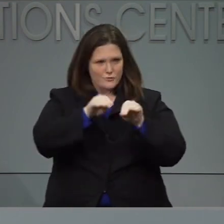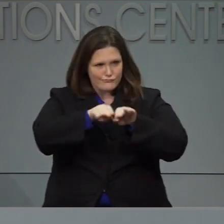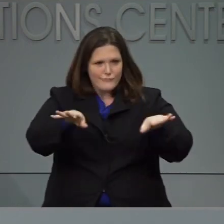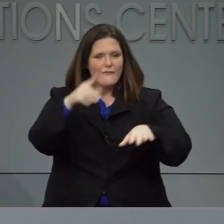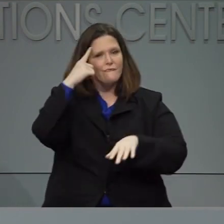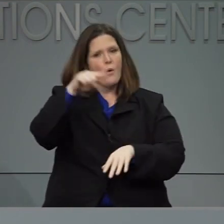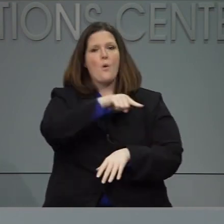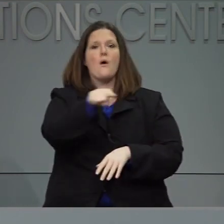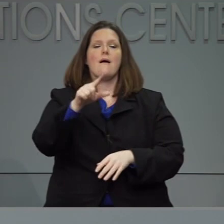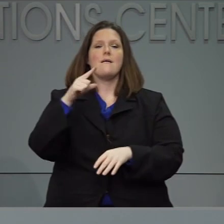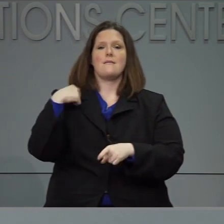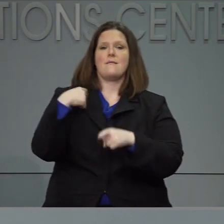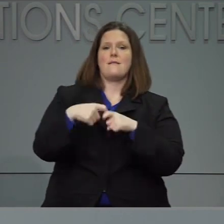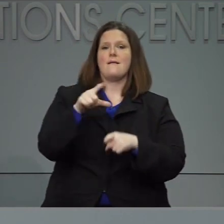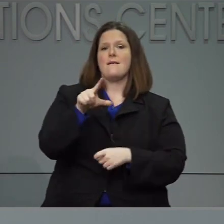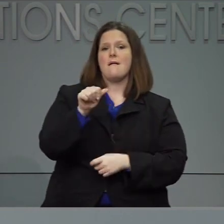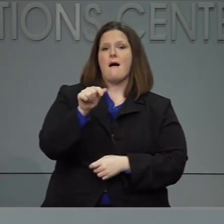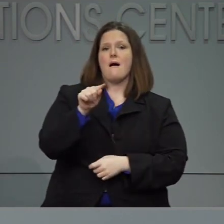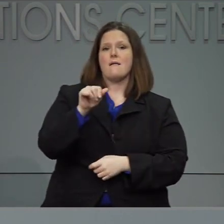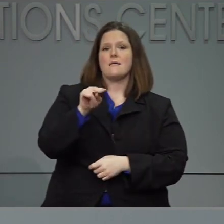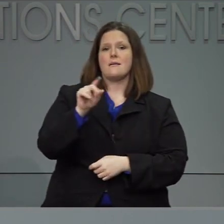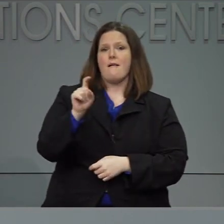BEEN DISPROPORTIONATELY IMPACTED BY COVID-19. WE KNOW